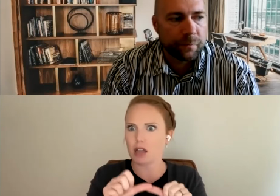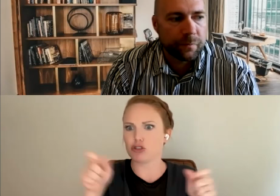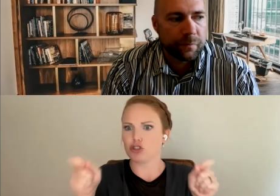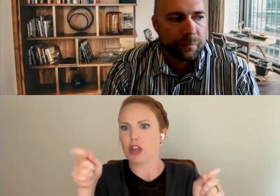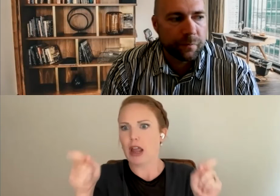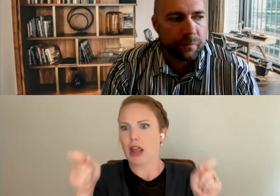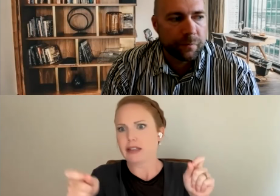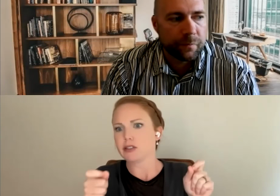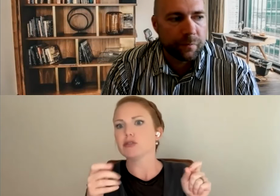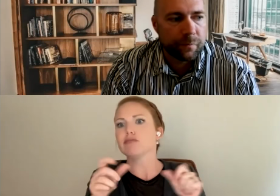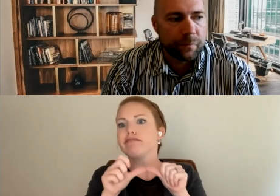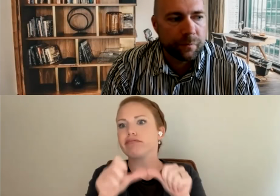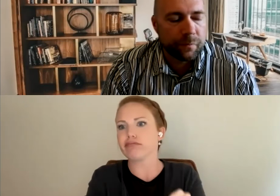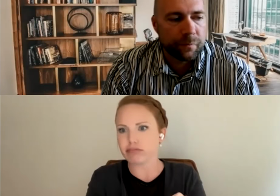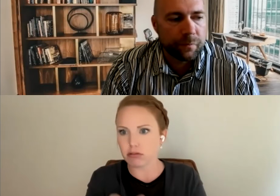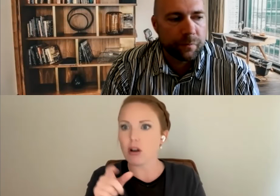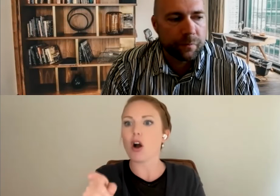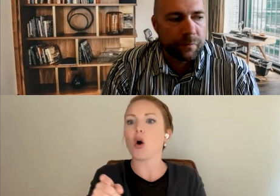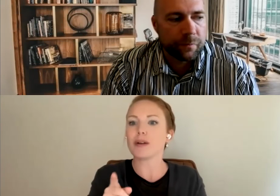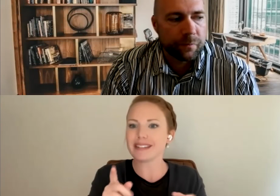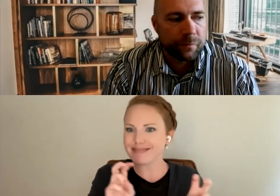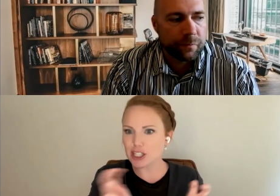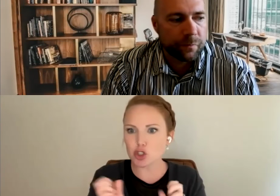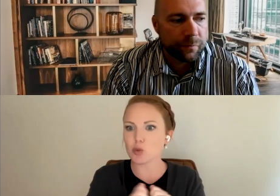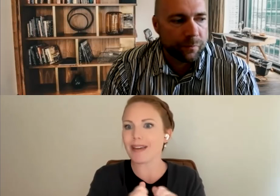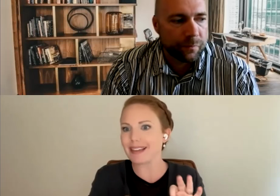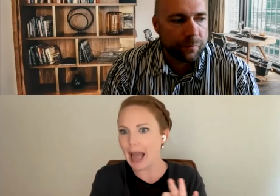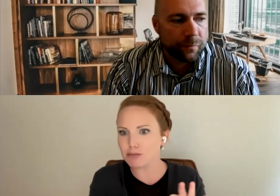with the captions that they have to be crafted not as scalable ... so that it is absolutely